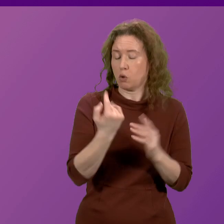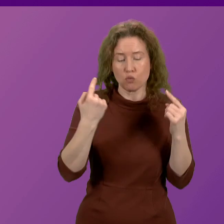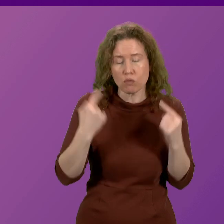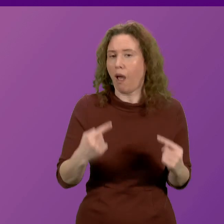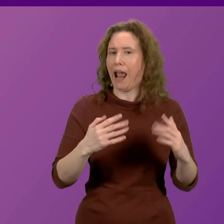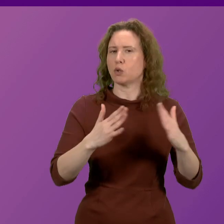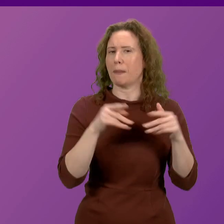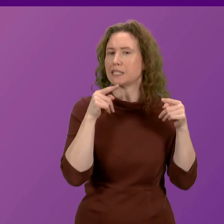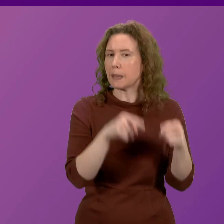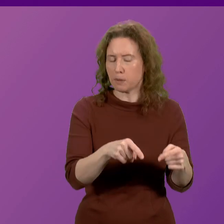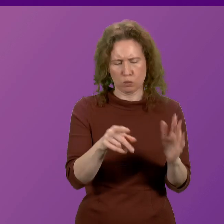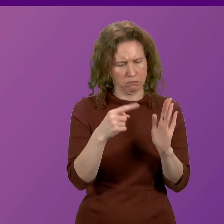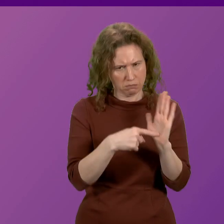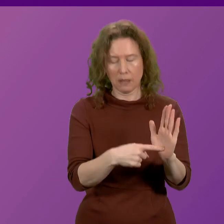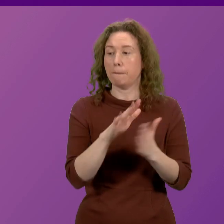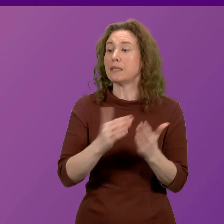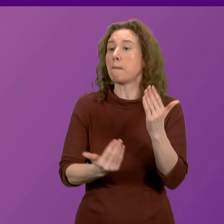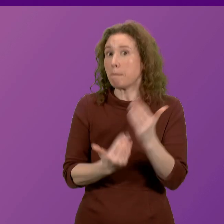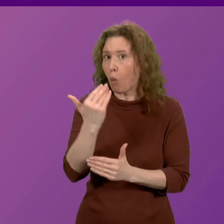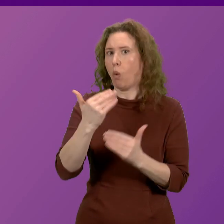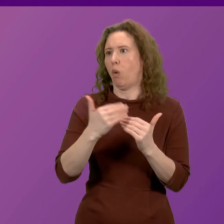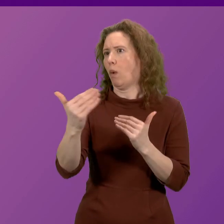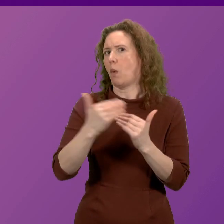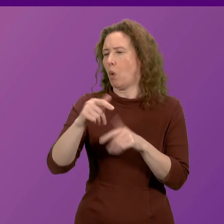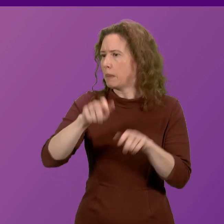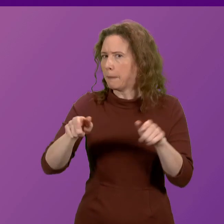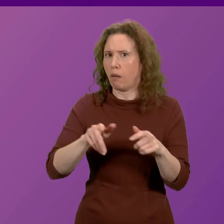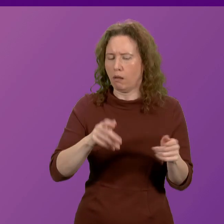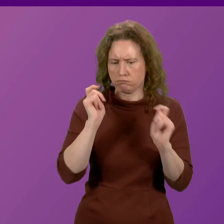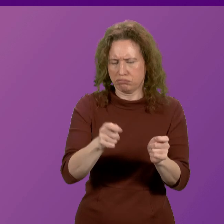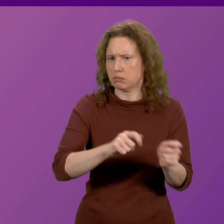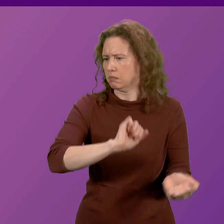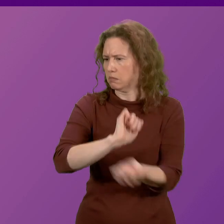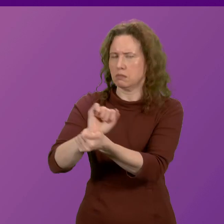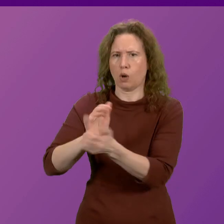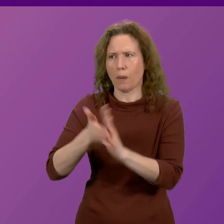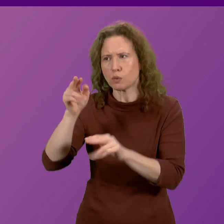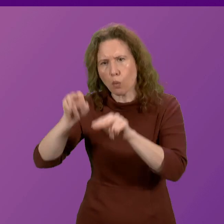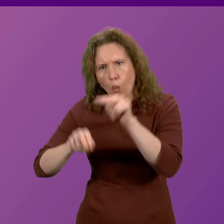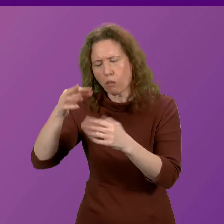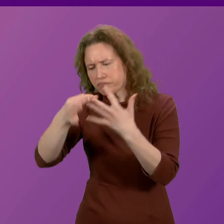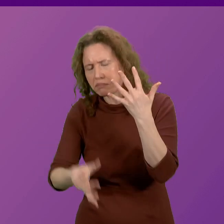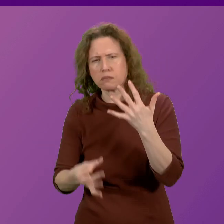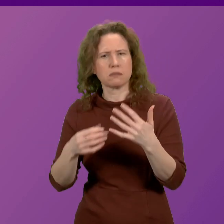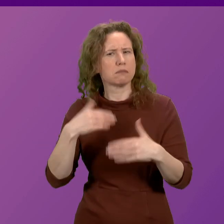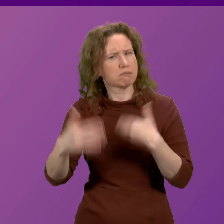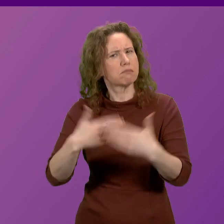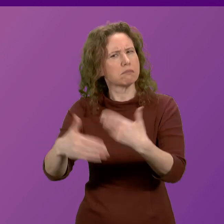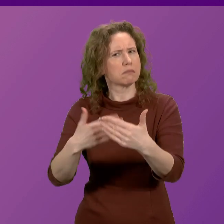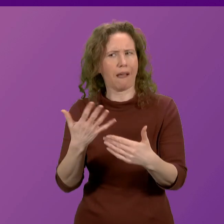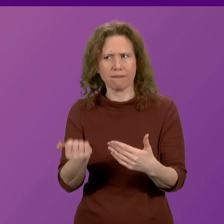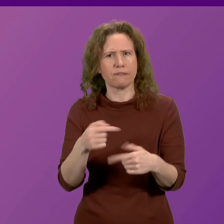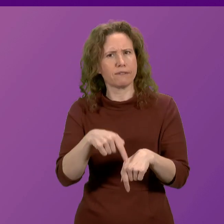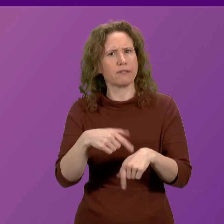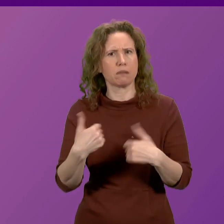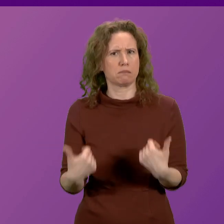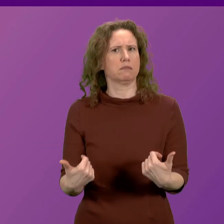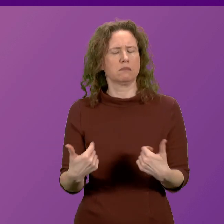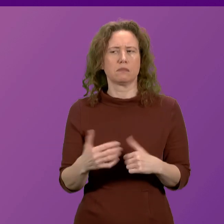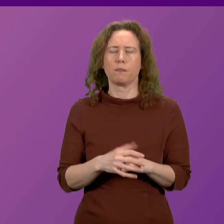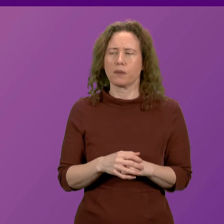as a consequence, more cases are now being pursued through the courts. As I said in my response to